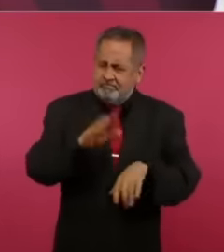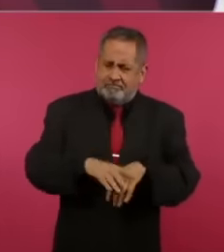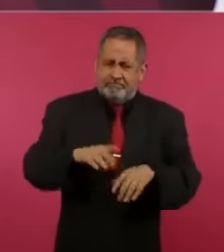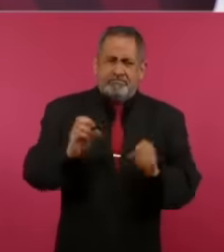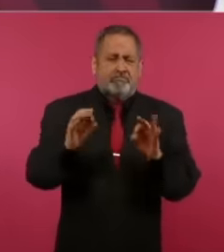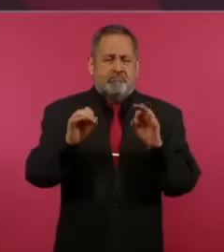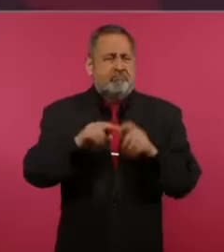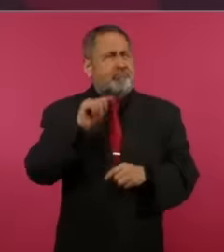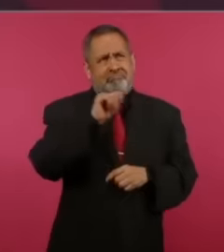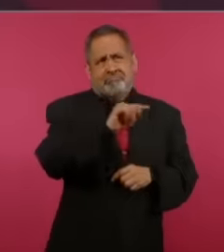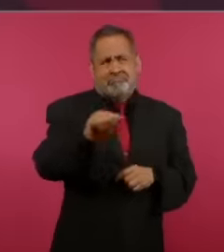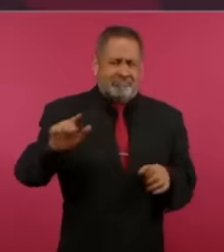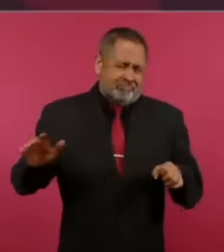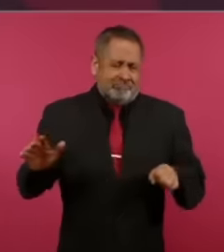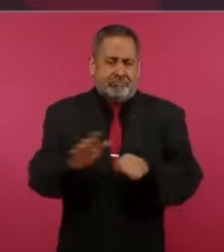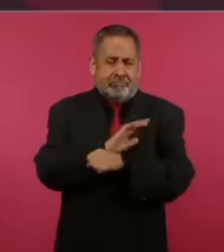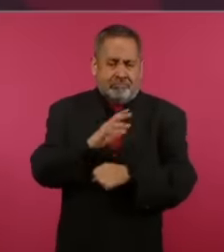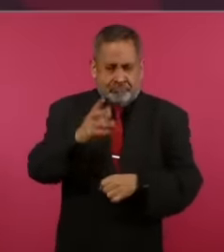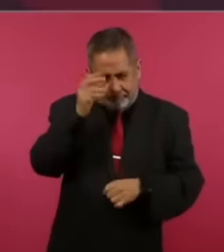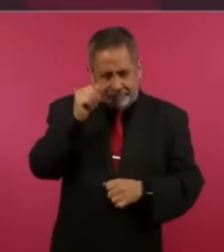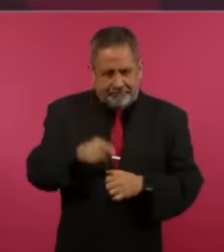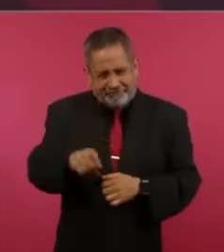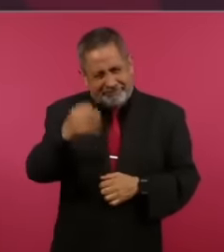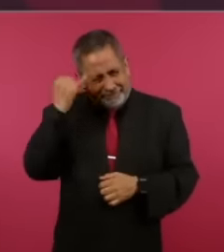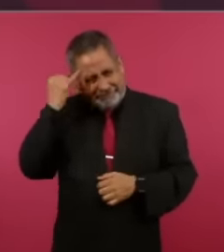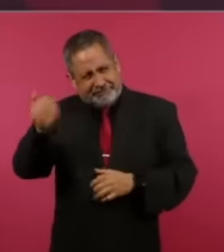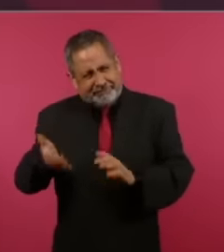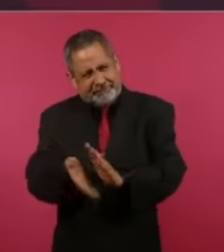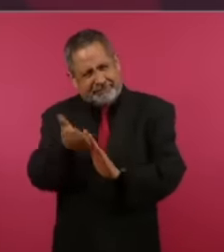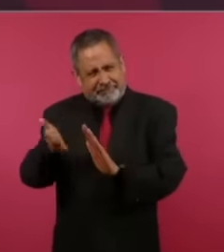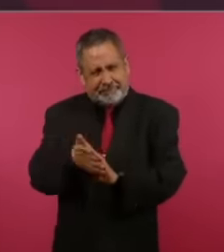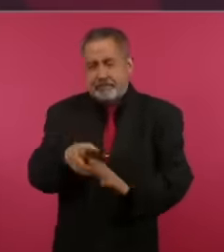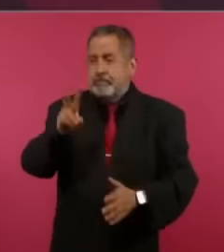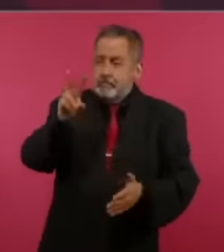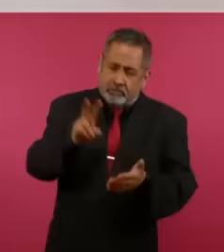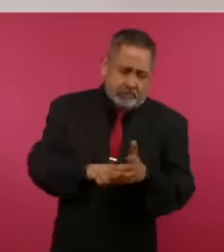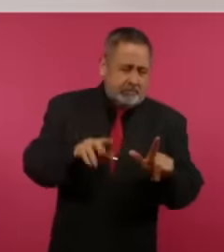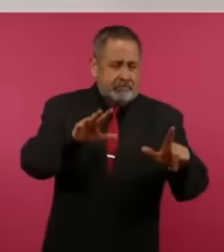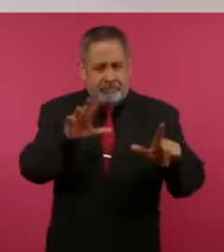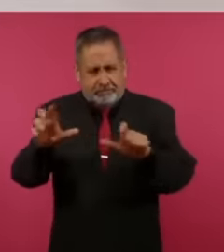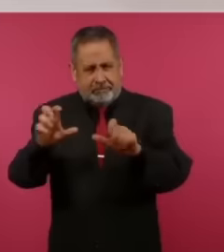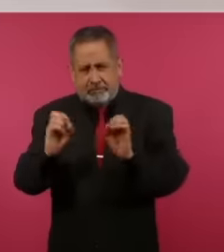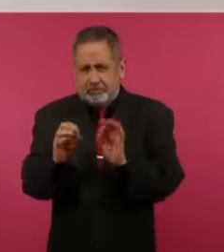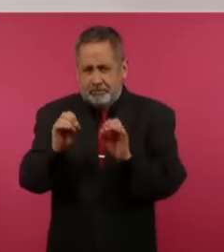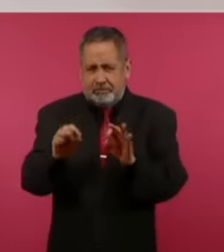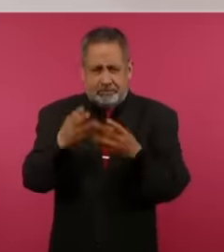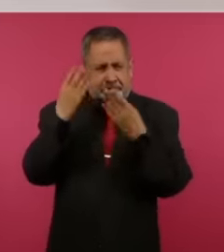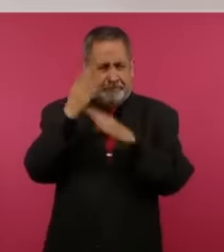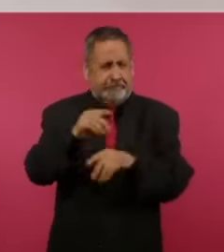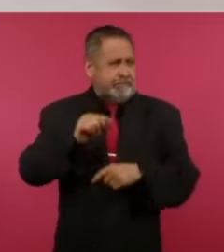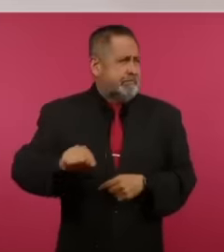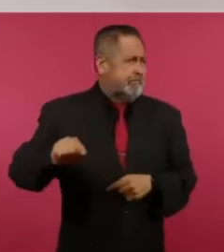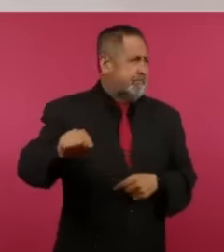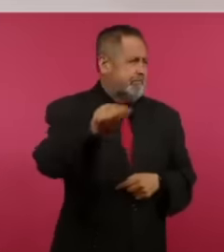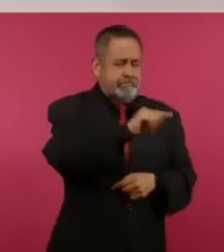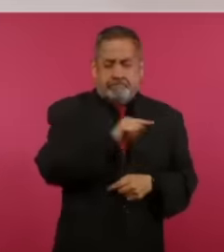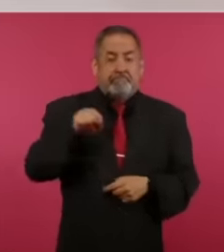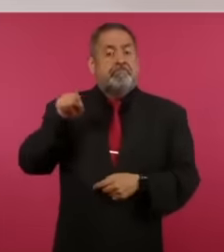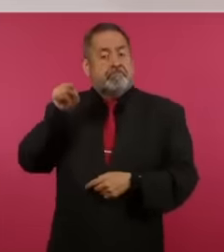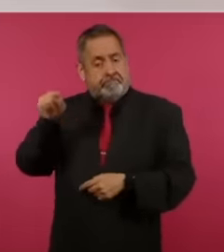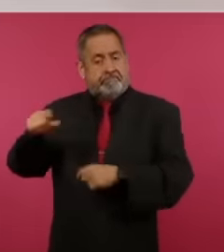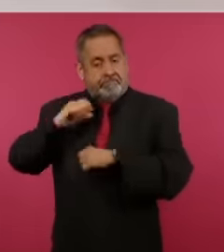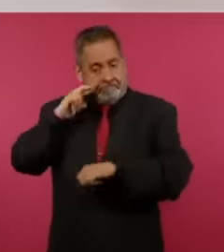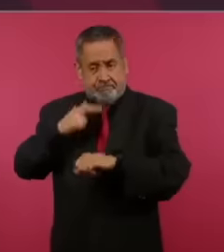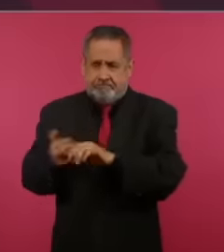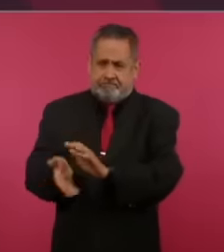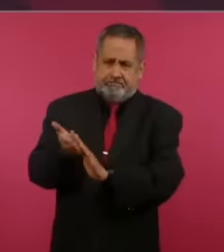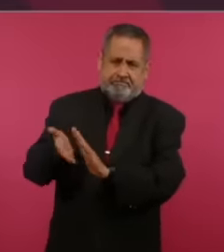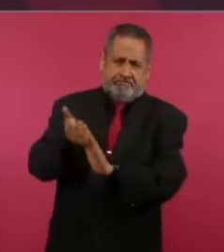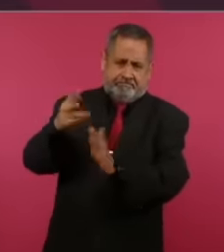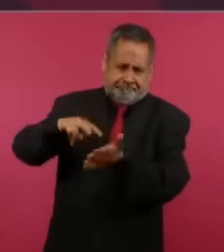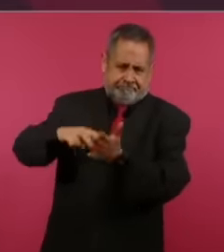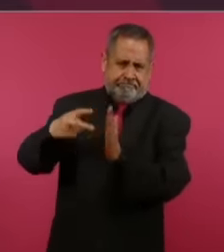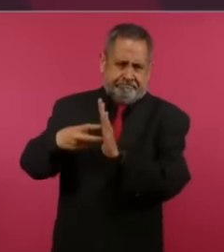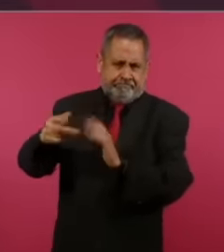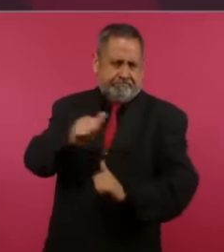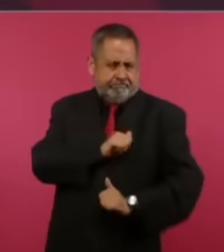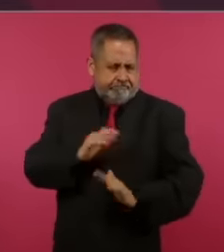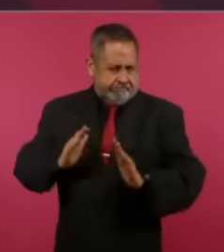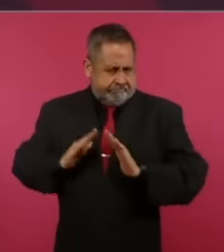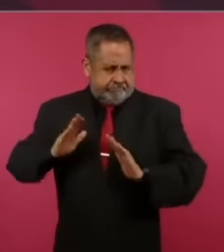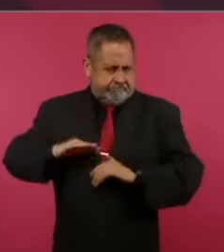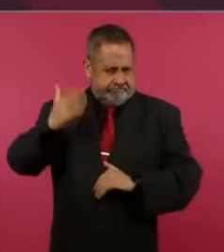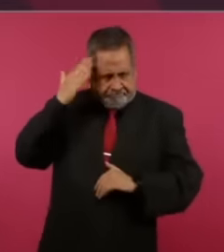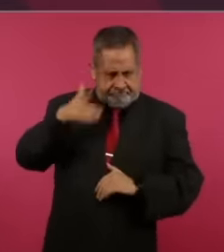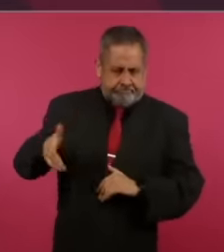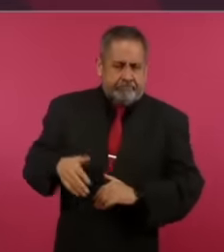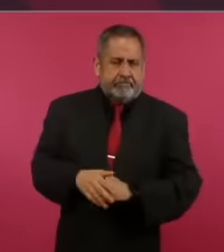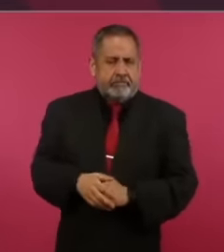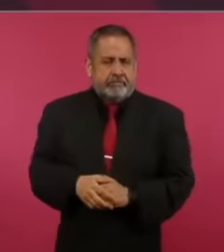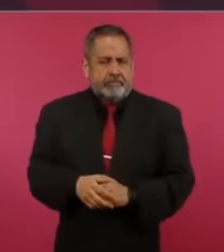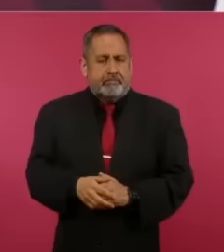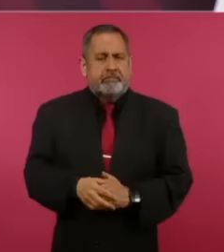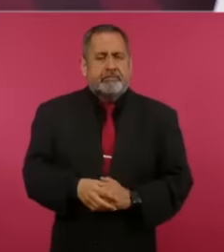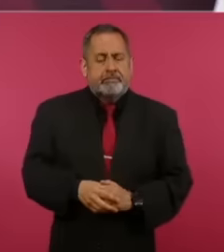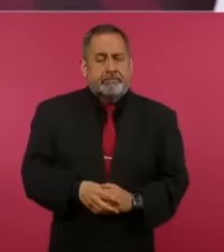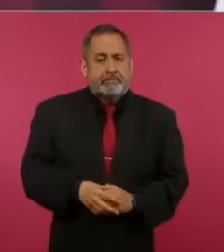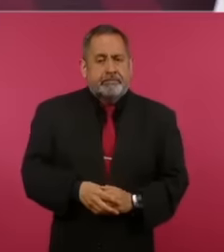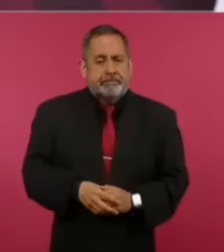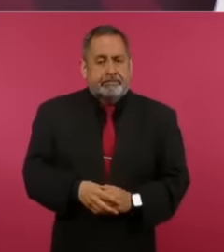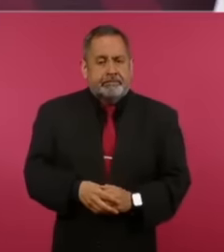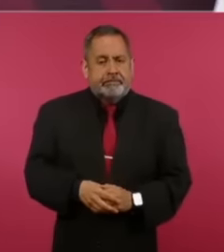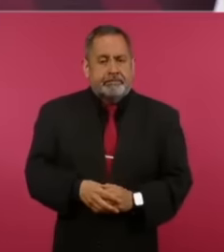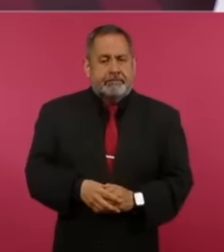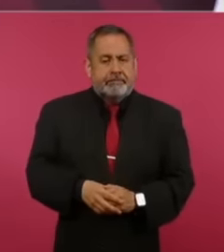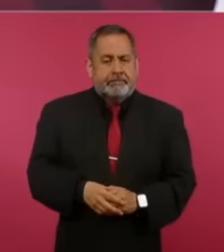imag people what it is like to build 2750 branches Who the military engineers if I tell you the